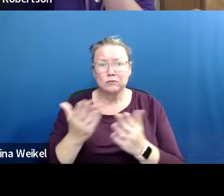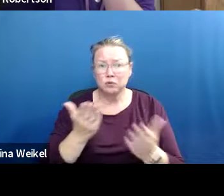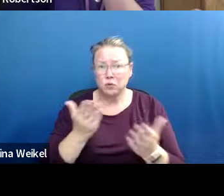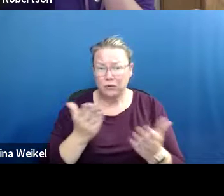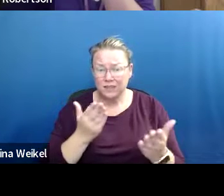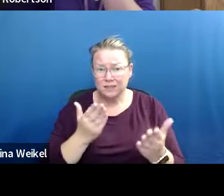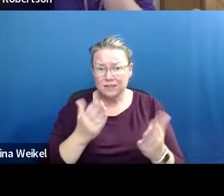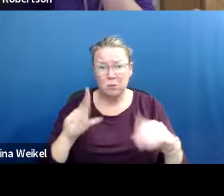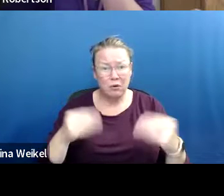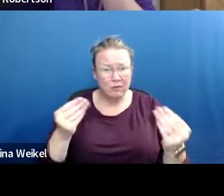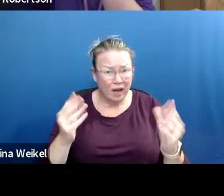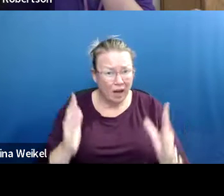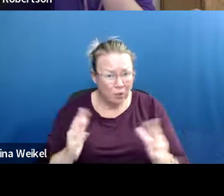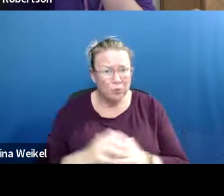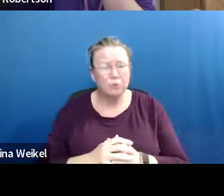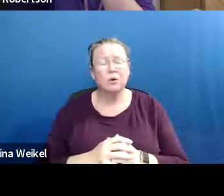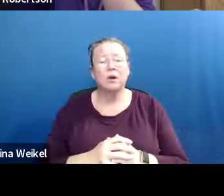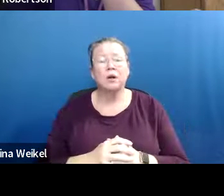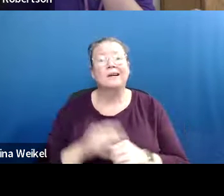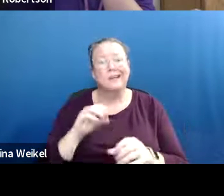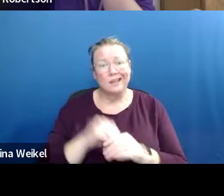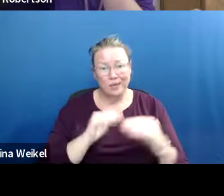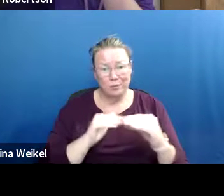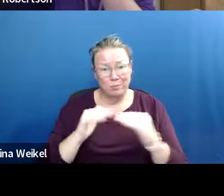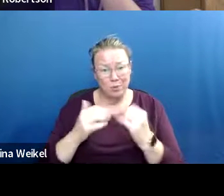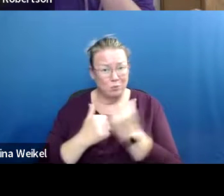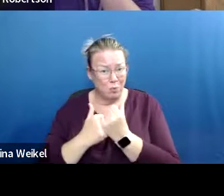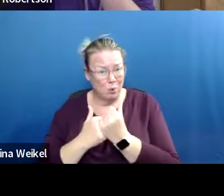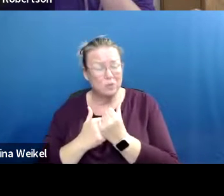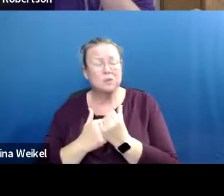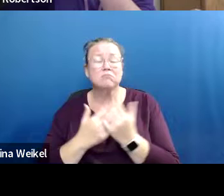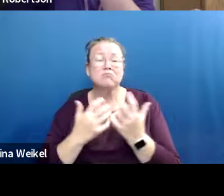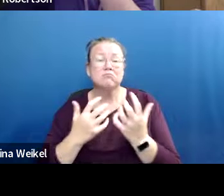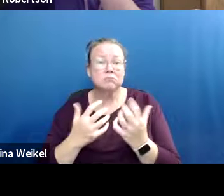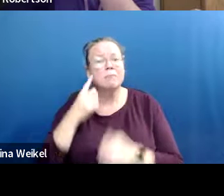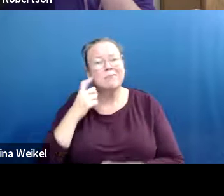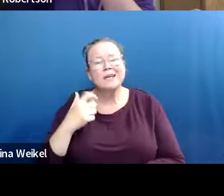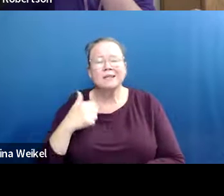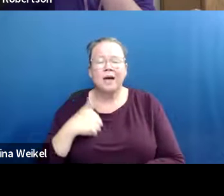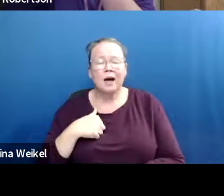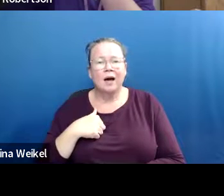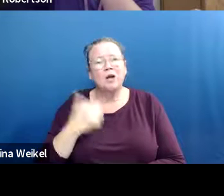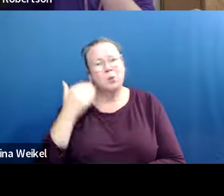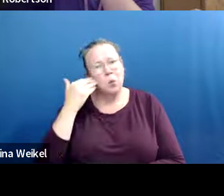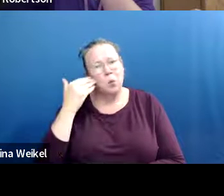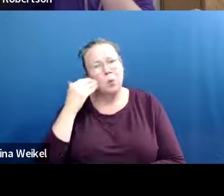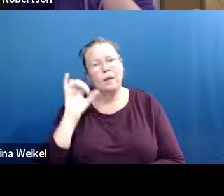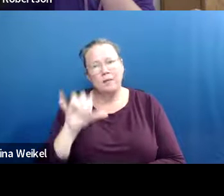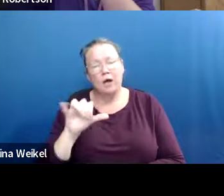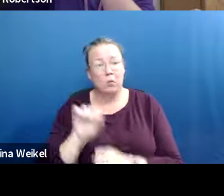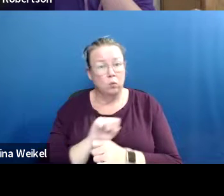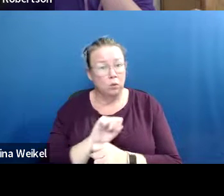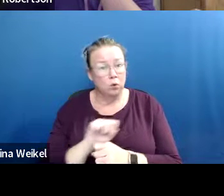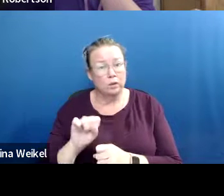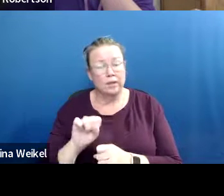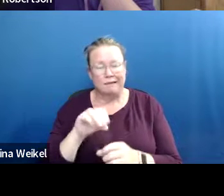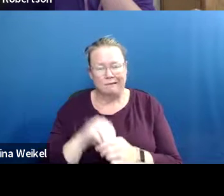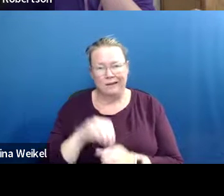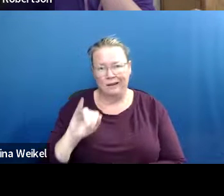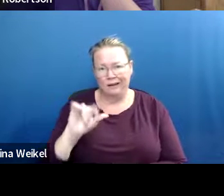Harm (He/Him): provider in the peer support way. Because I I know that working at an Ilc and working with